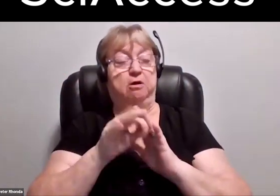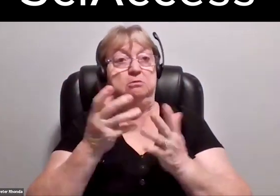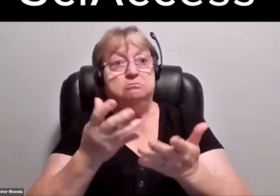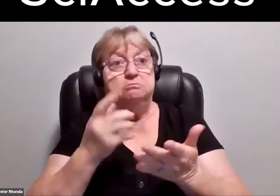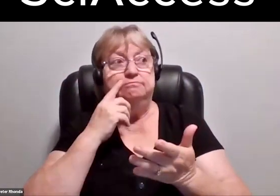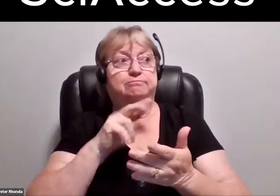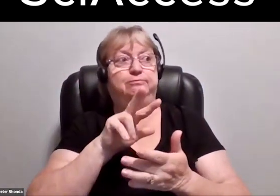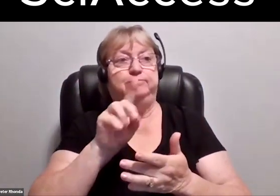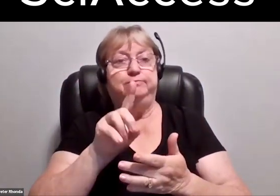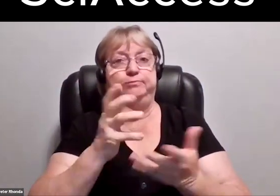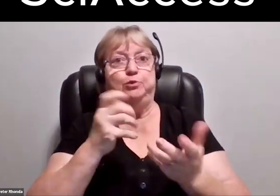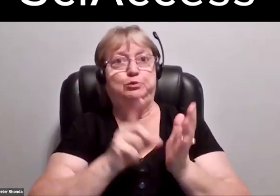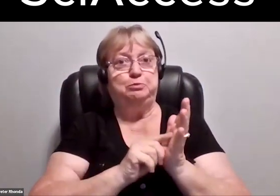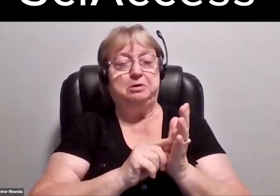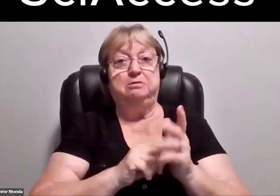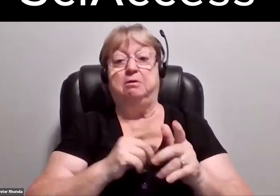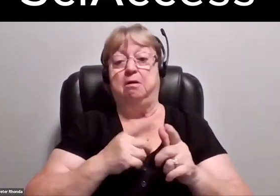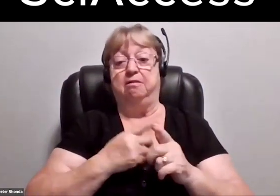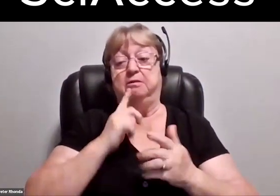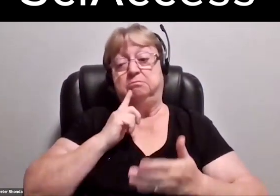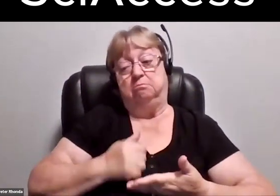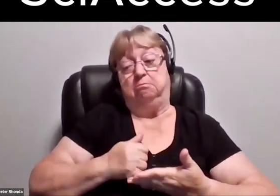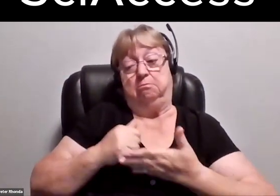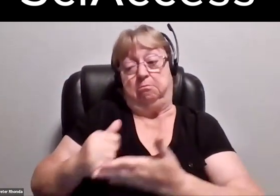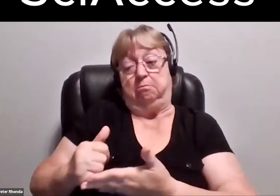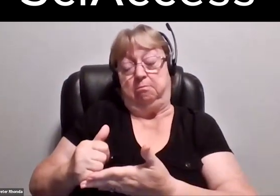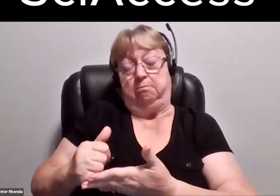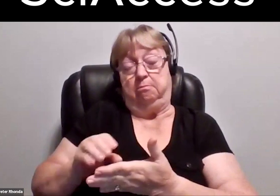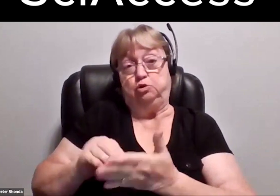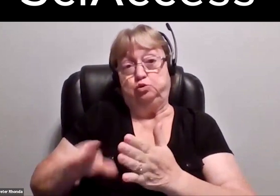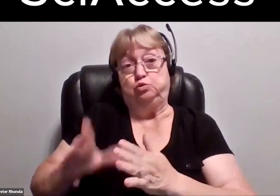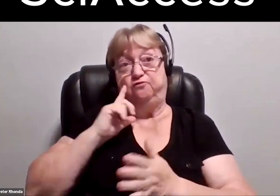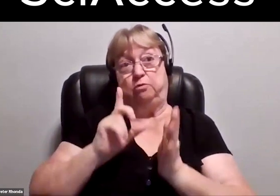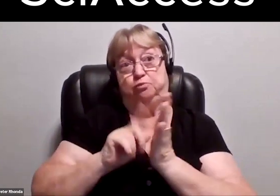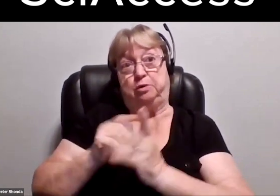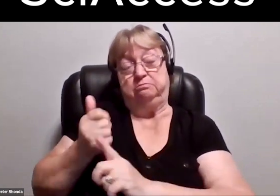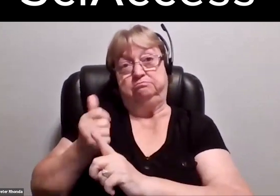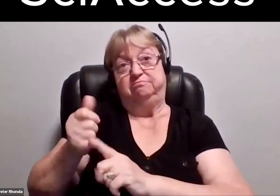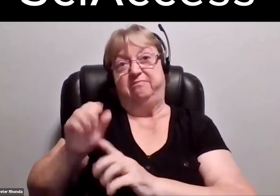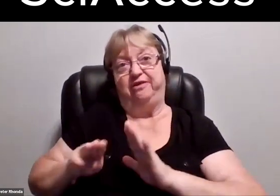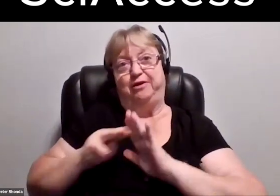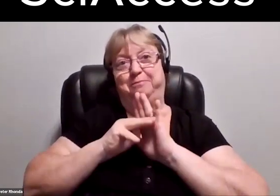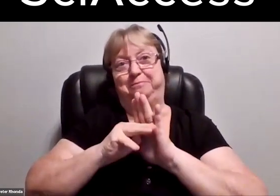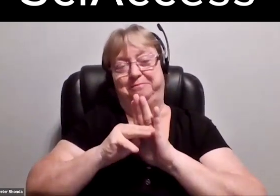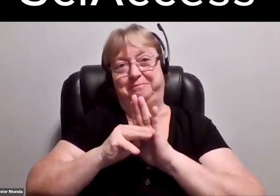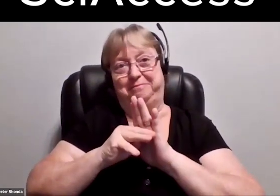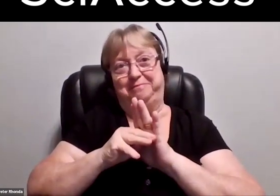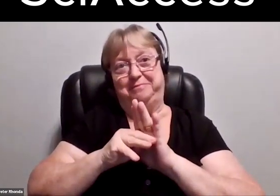Then we will assist the students in printing their 3D models over the course of the STEM week.